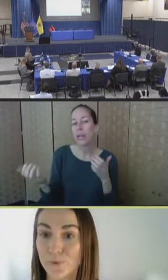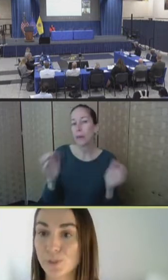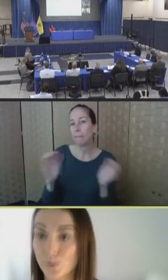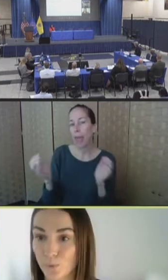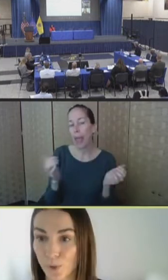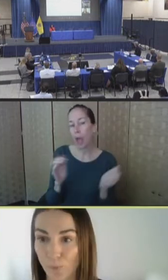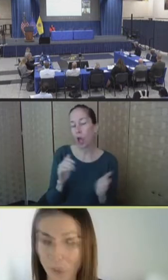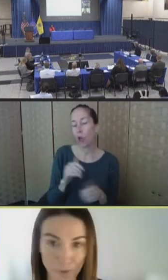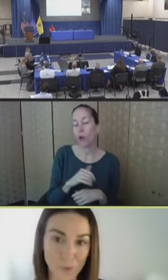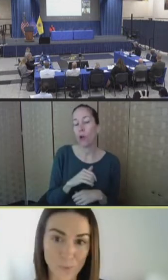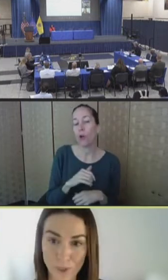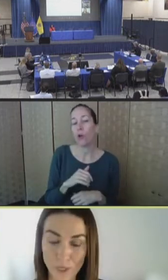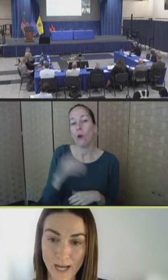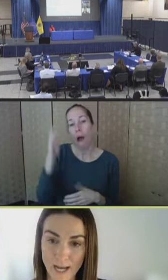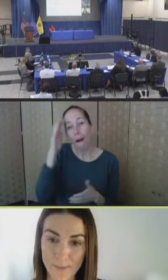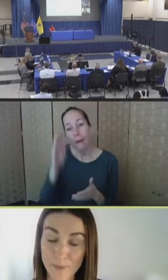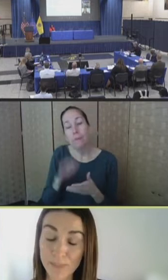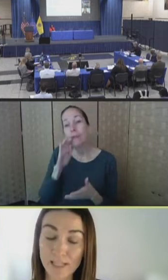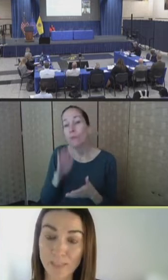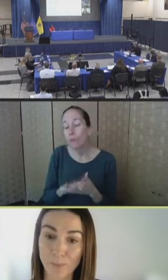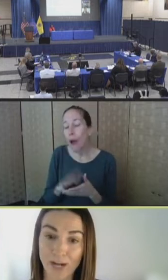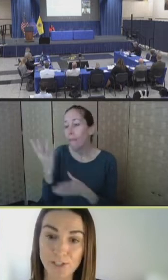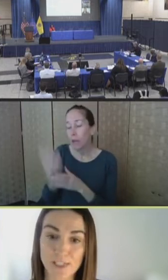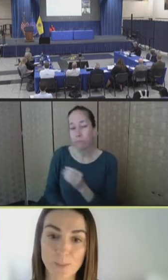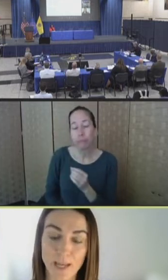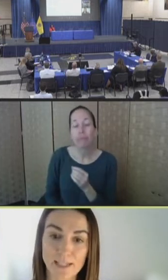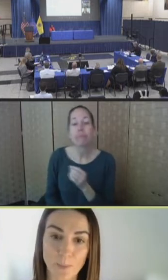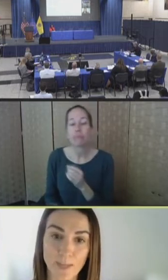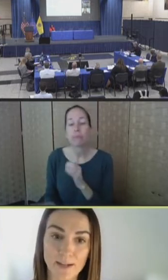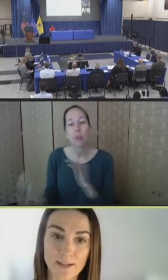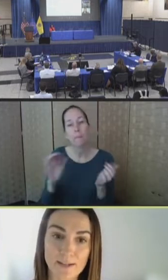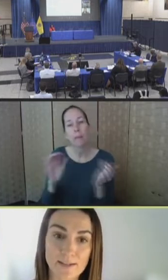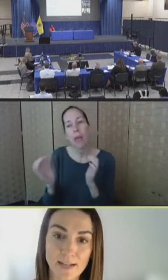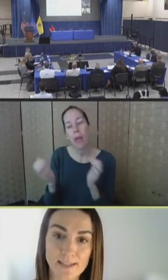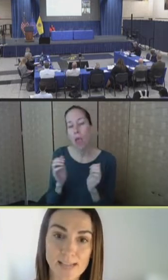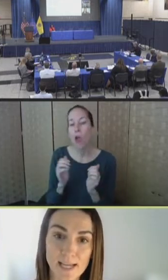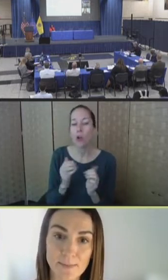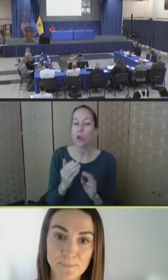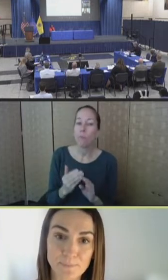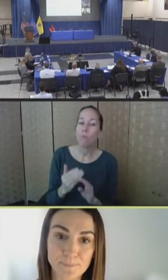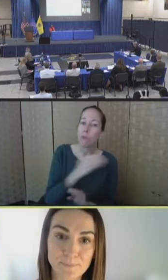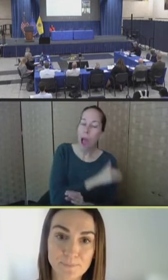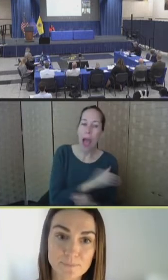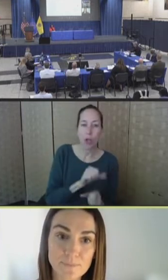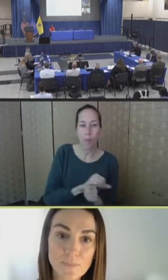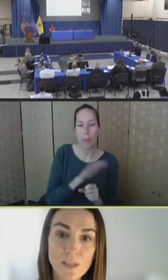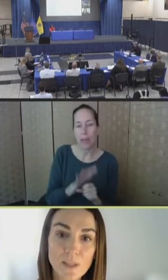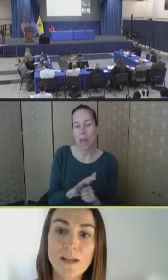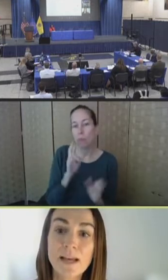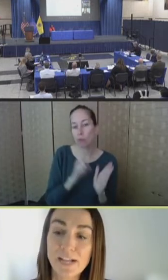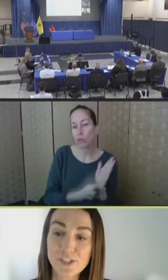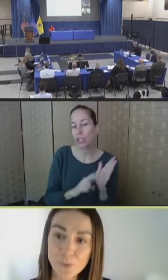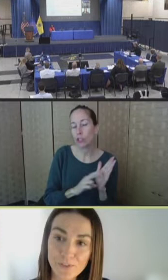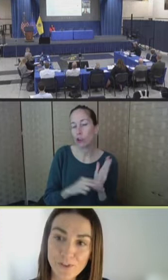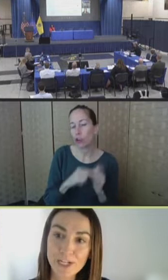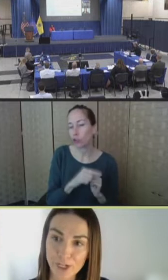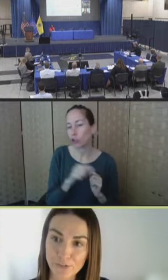those who were widowed immediately prior to the pandemic. Next slide. And so we very carefully